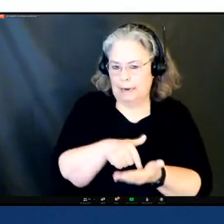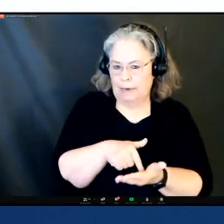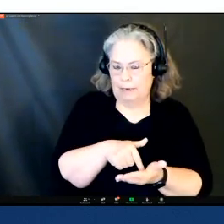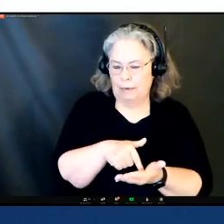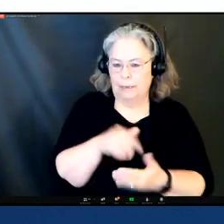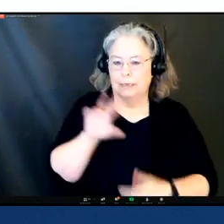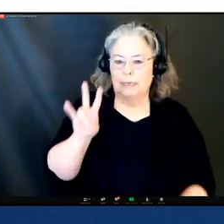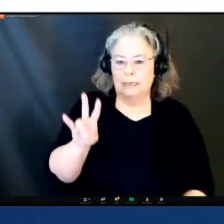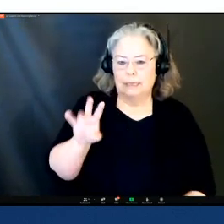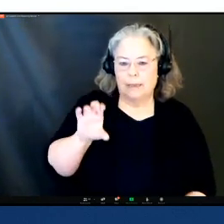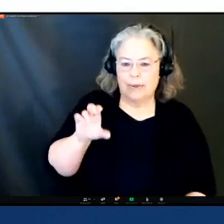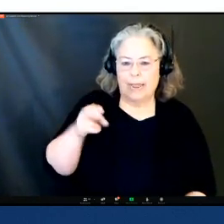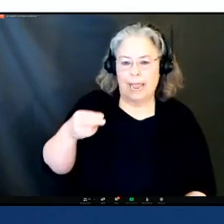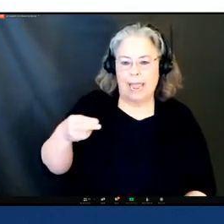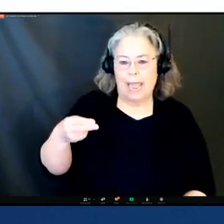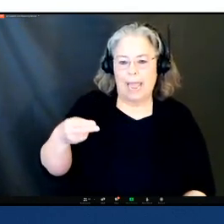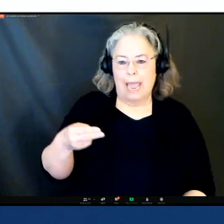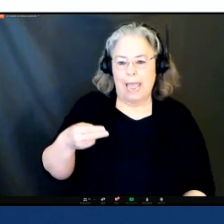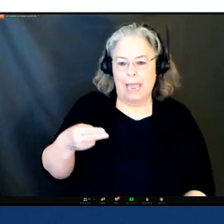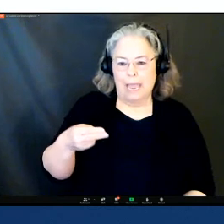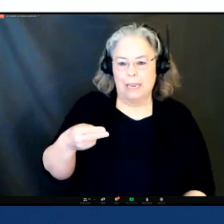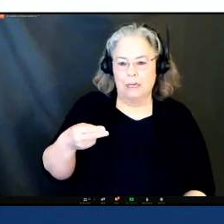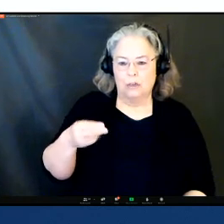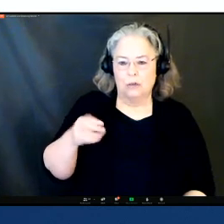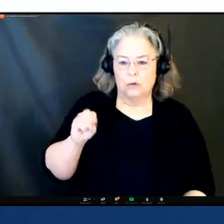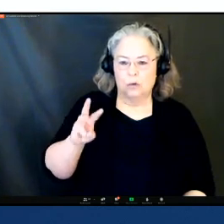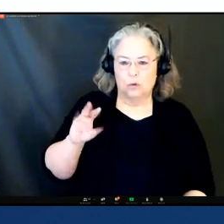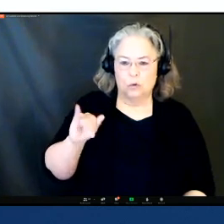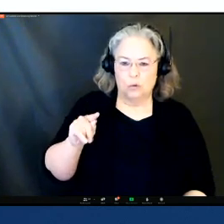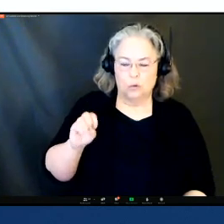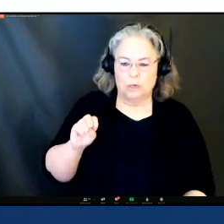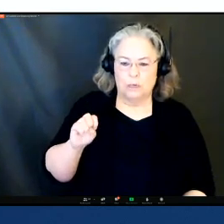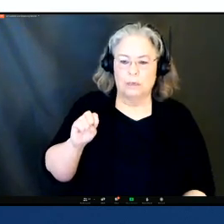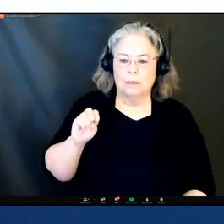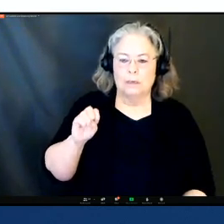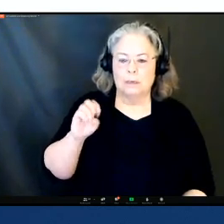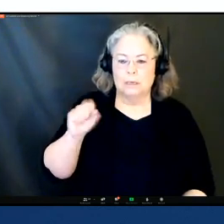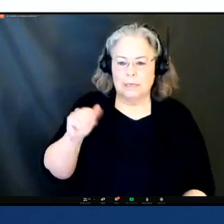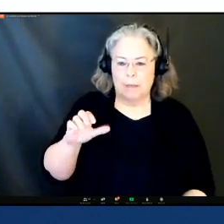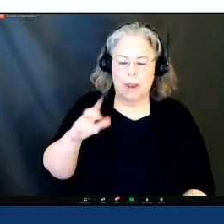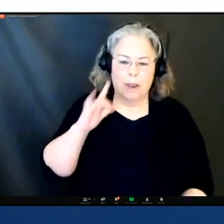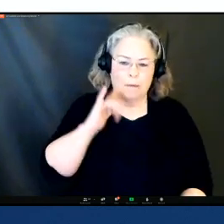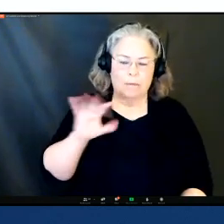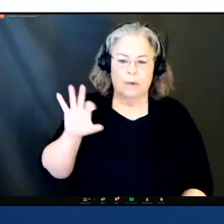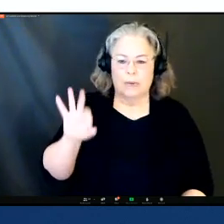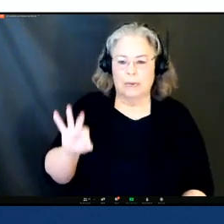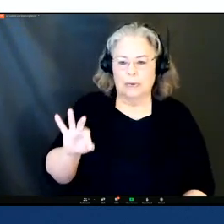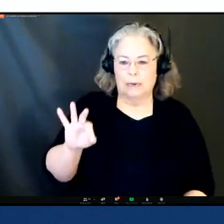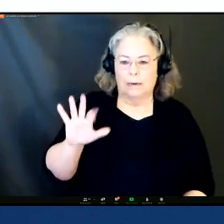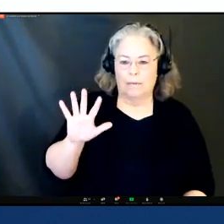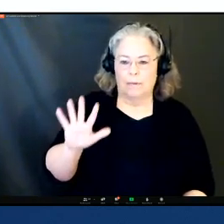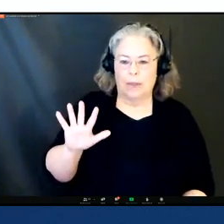Suite 7650 Sacramento, California 95814.